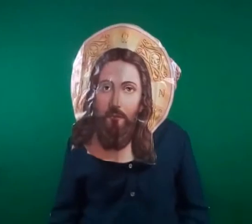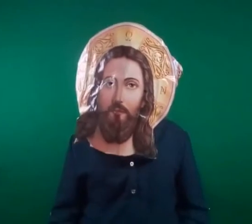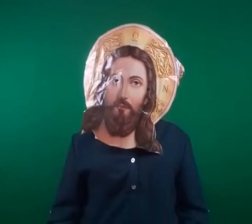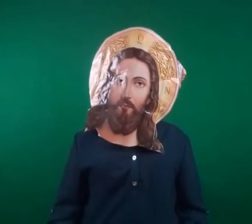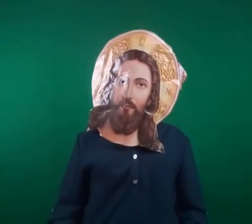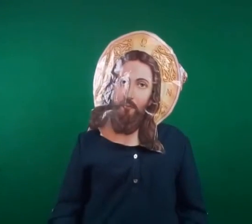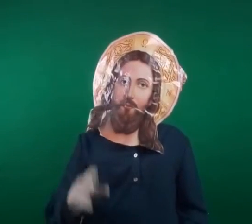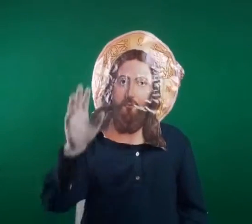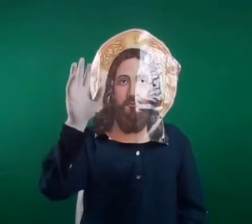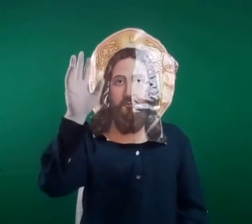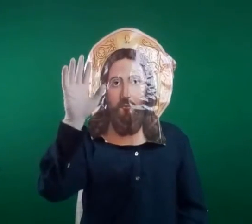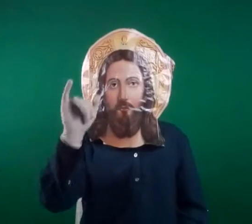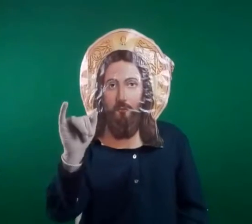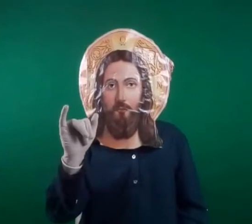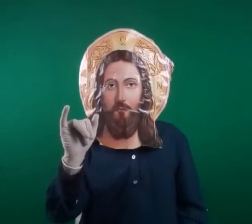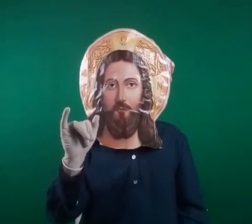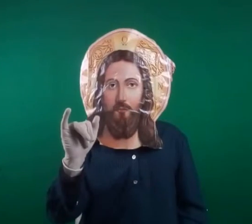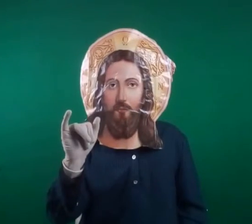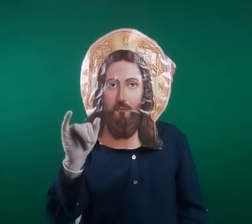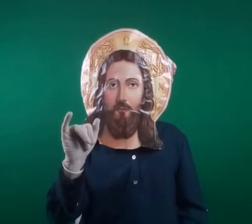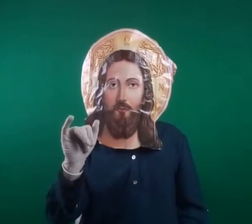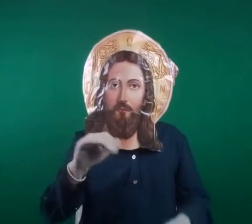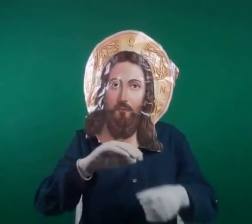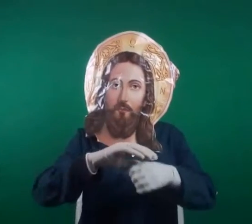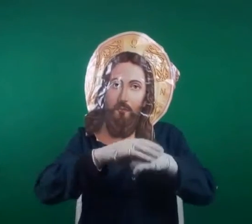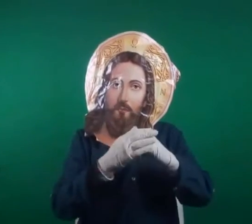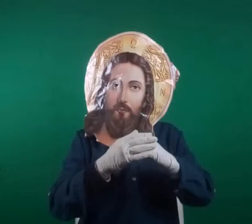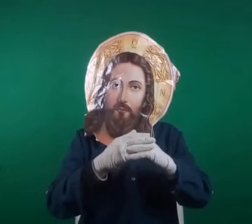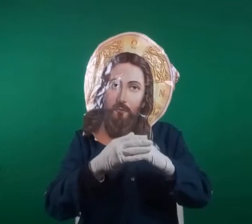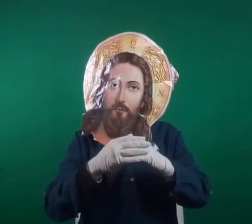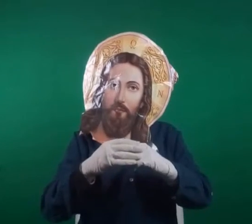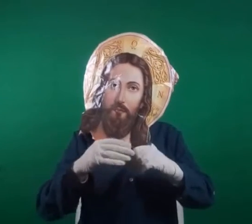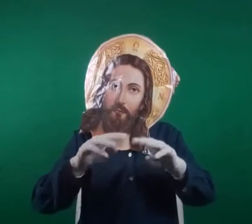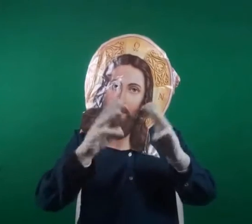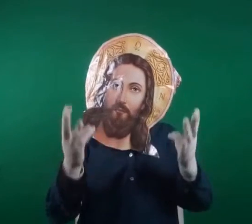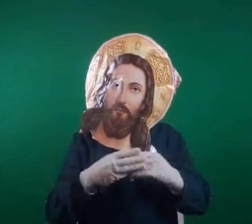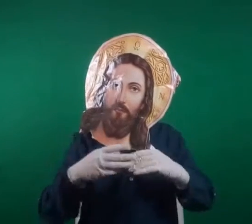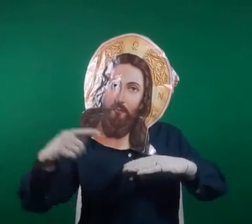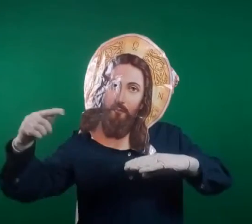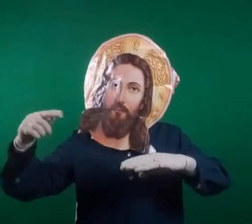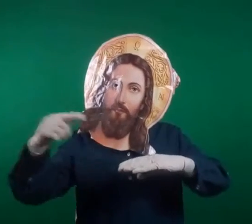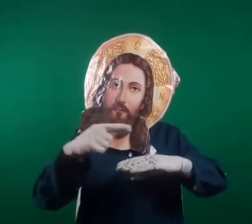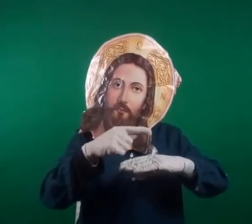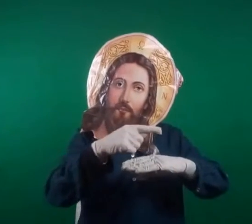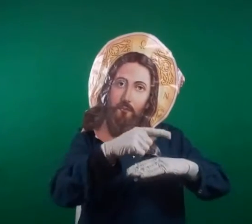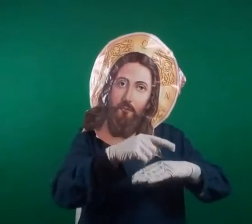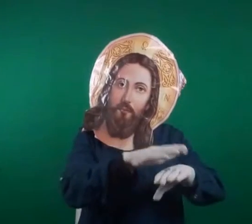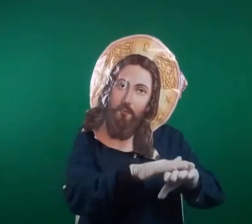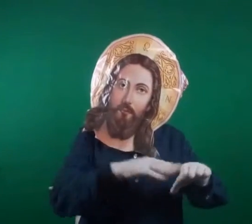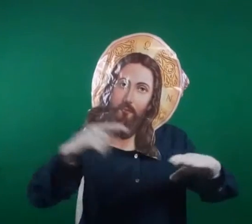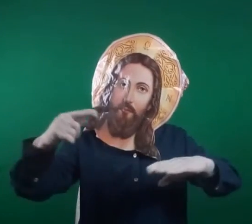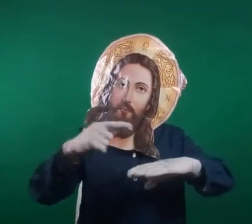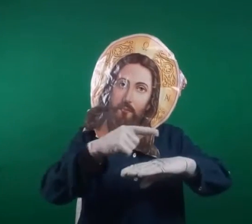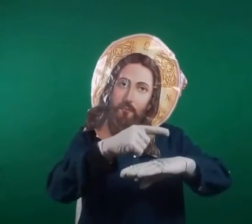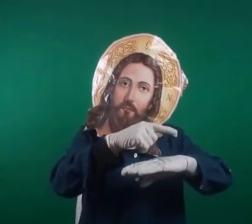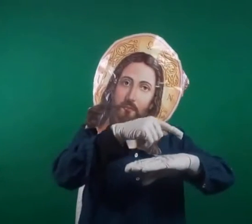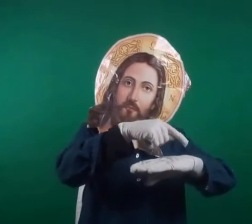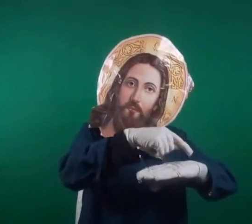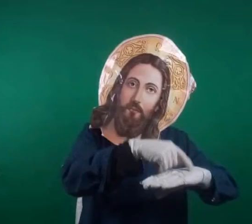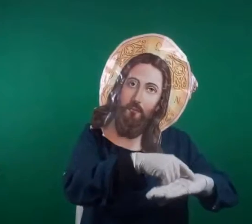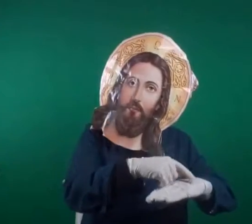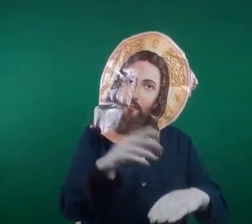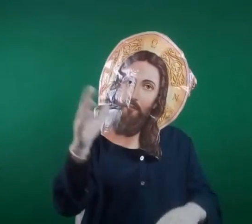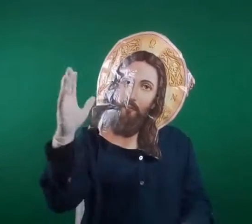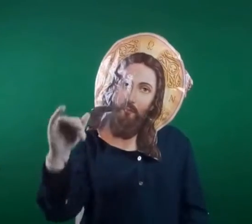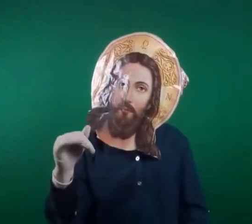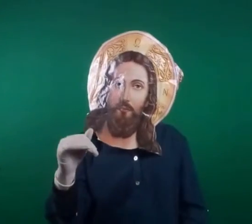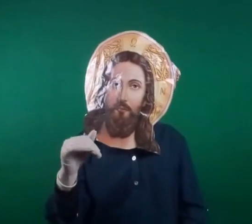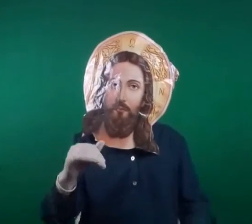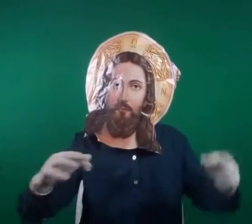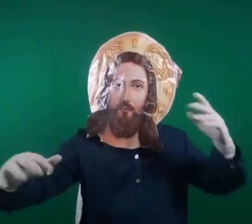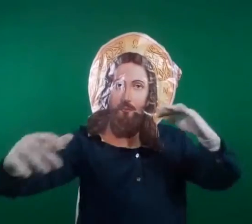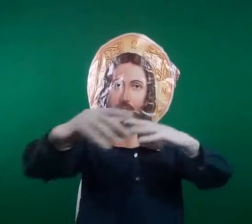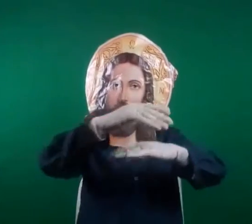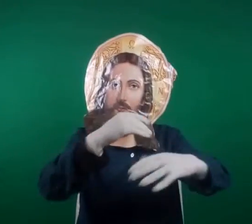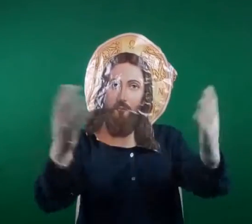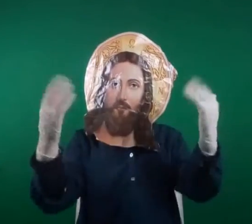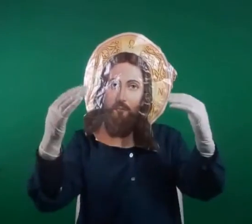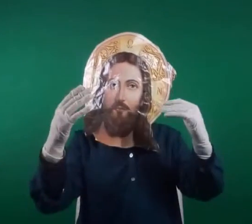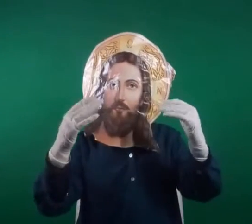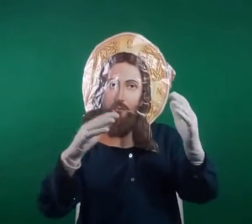the main reason objects travelling at speed slow and return to earth is because of atmospheric friction coupled with gravity